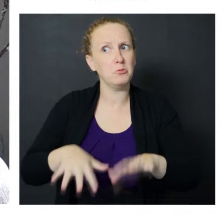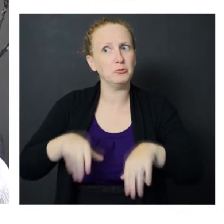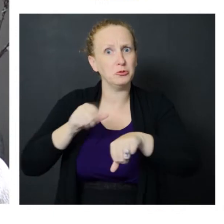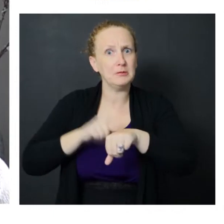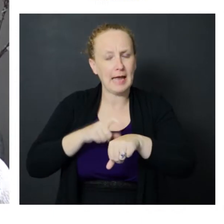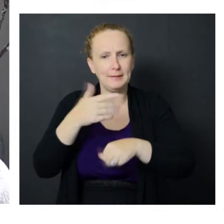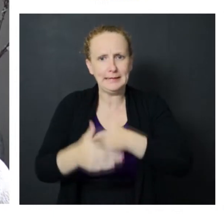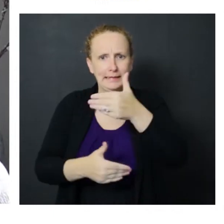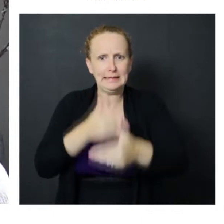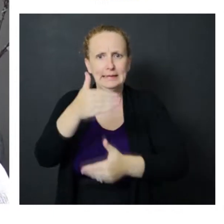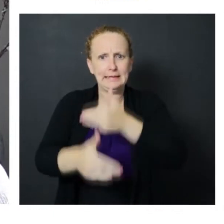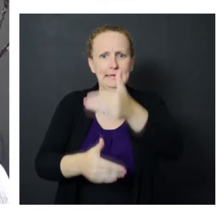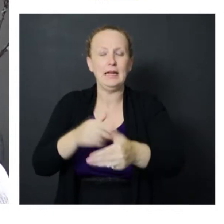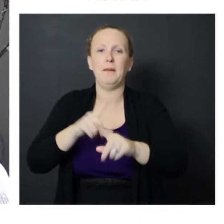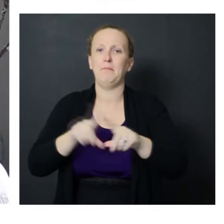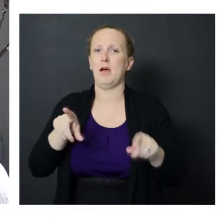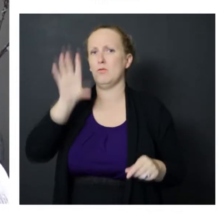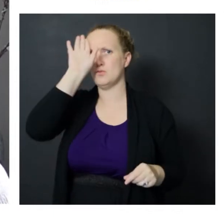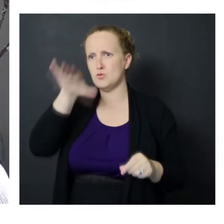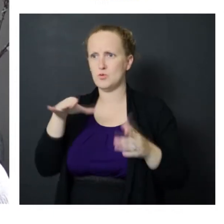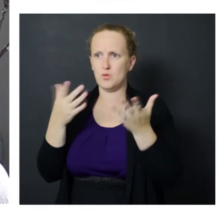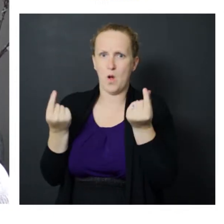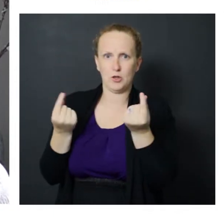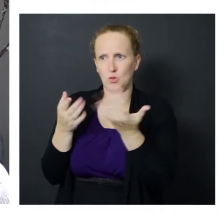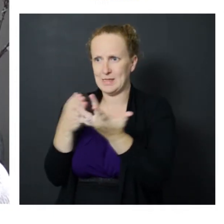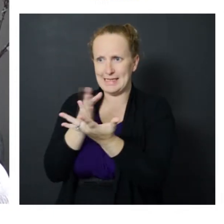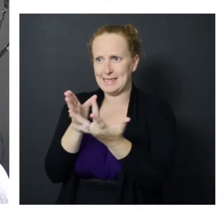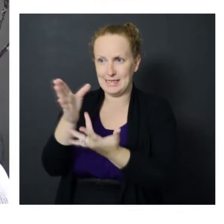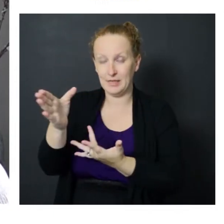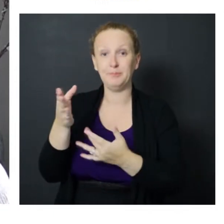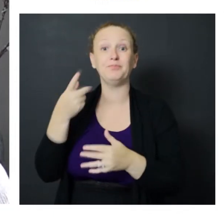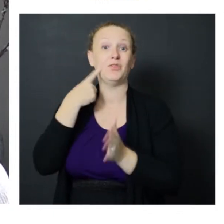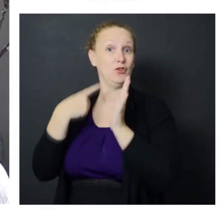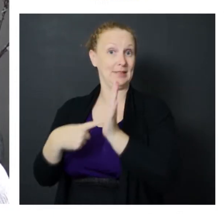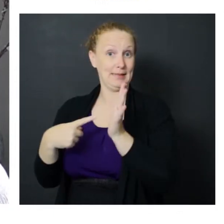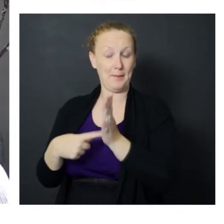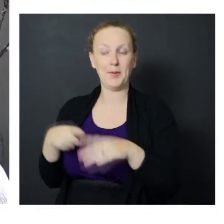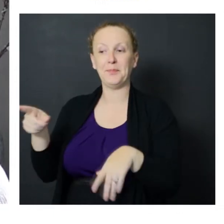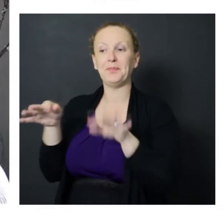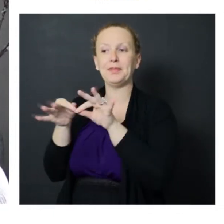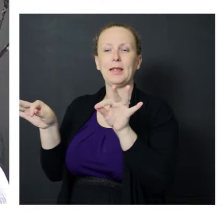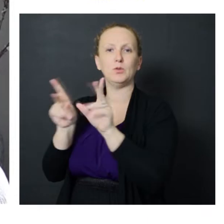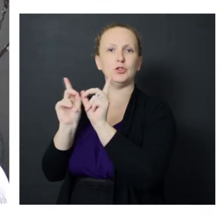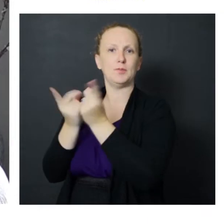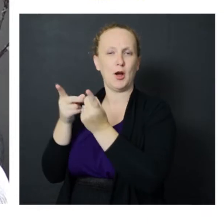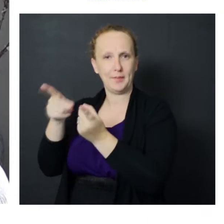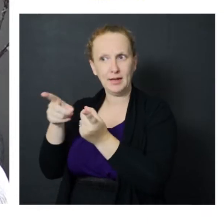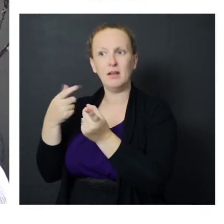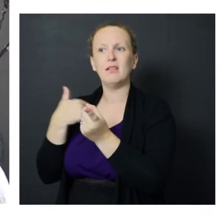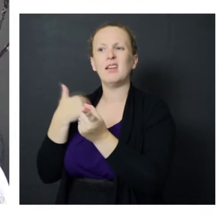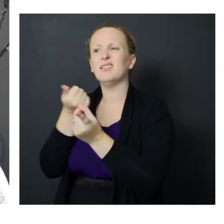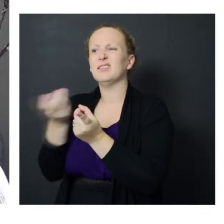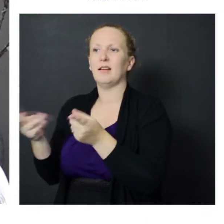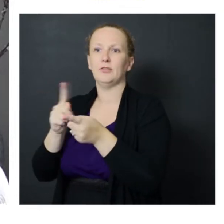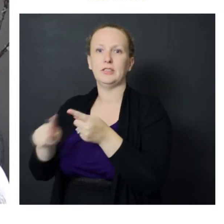They had, it would take a language department for example, they had multiple venues for providing interpreting services